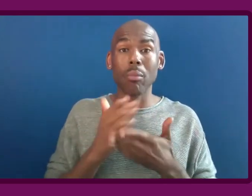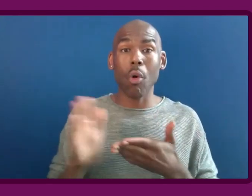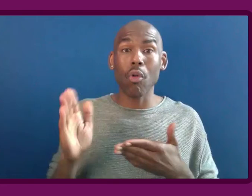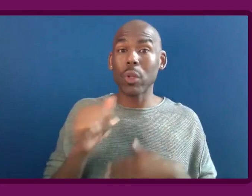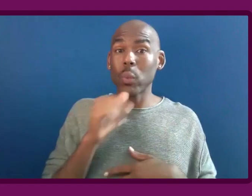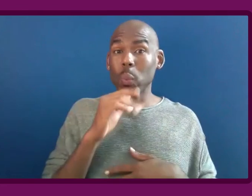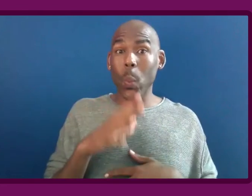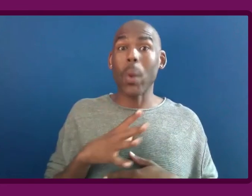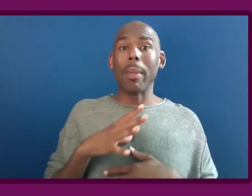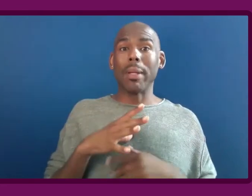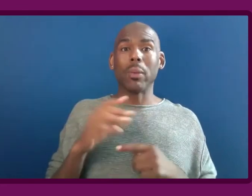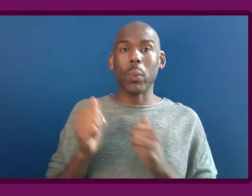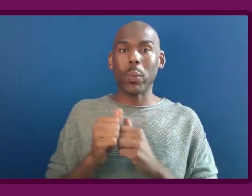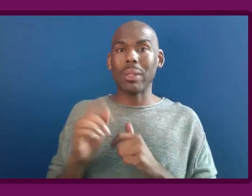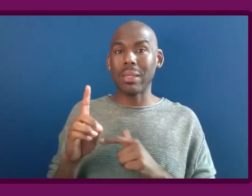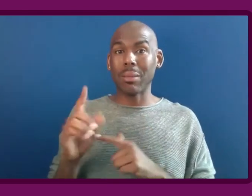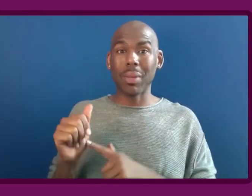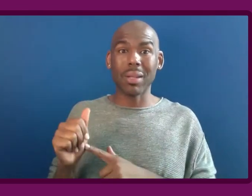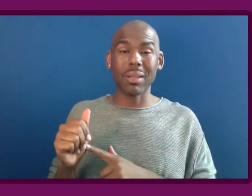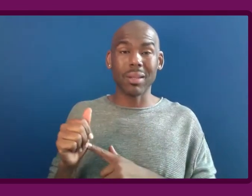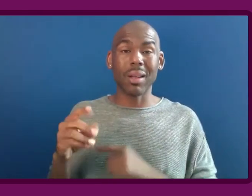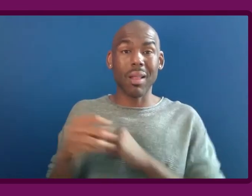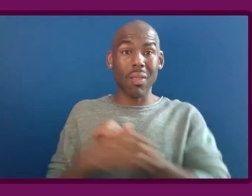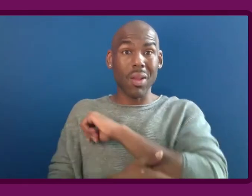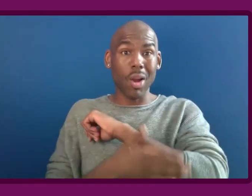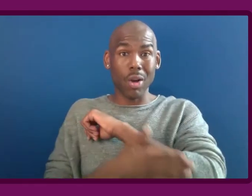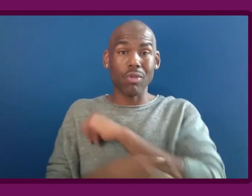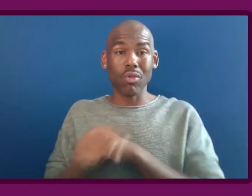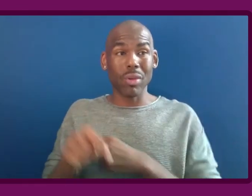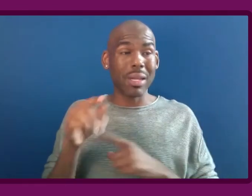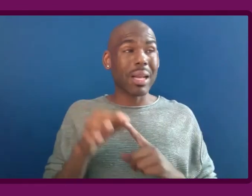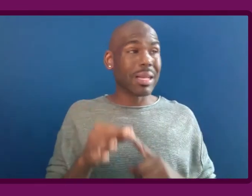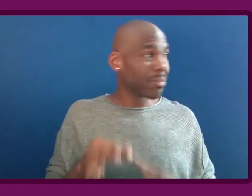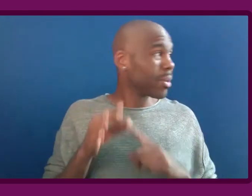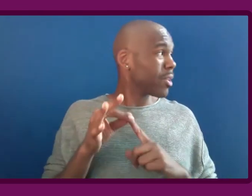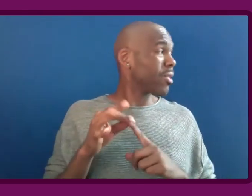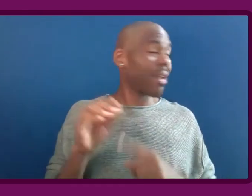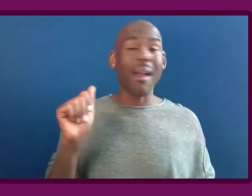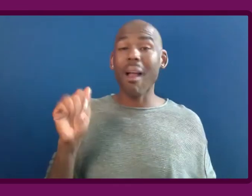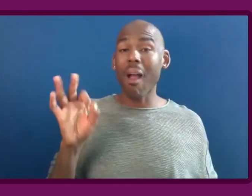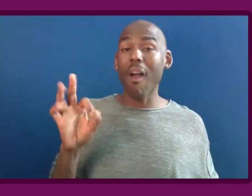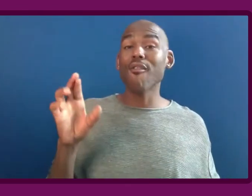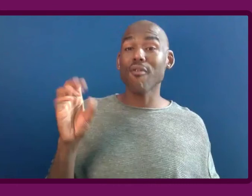need to create these tribes and find ourselves. To me, it has been a process around understanding